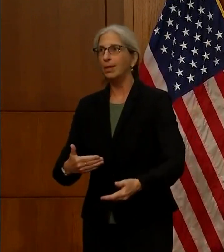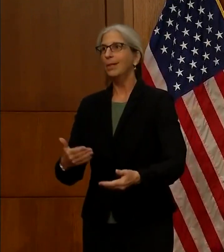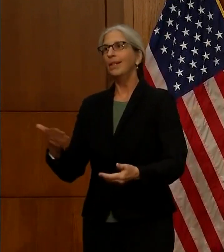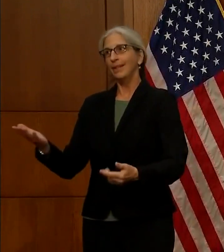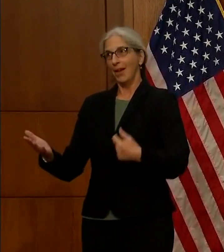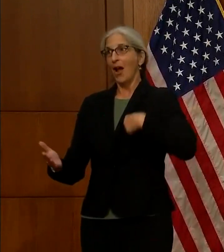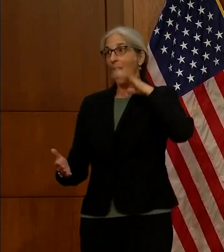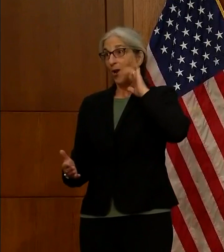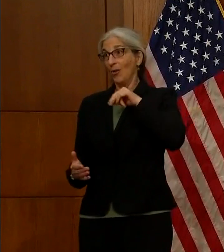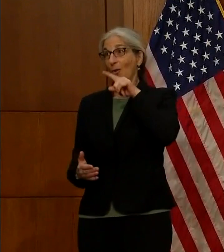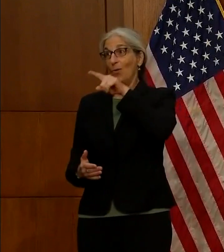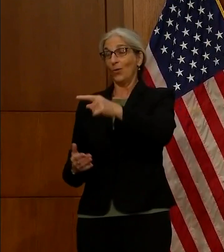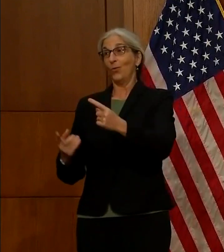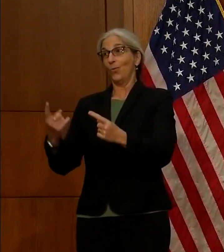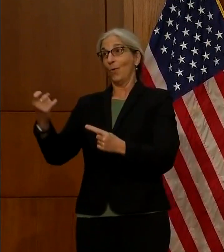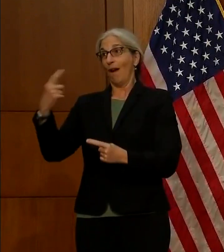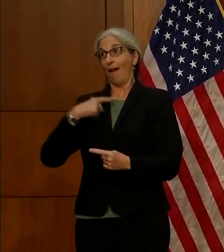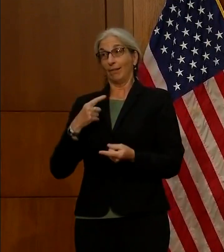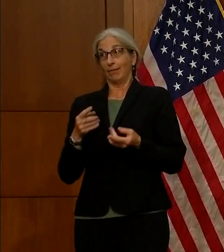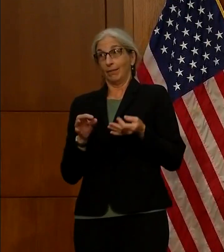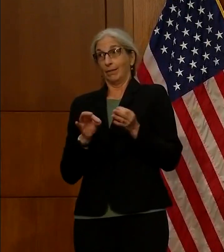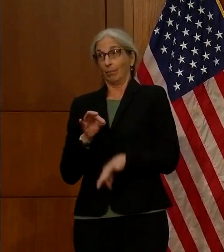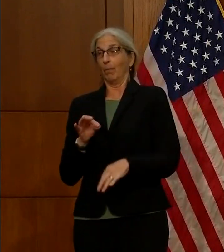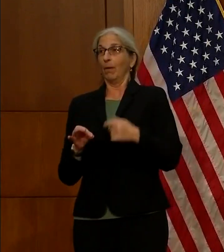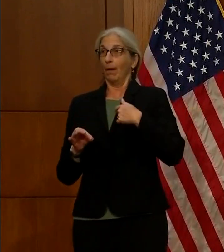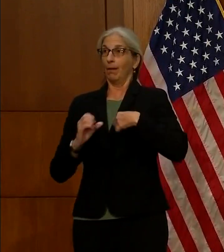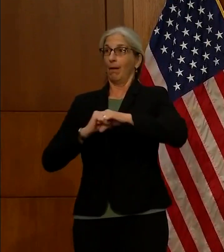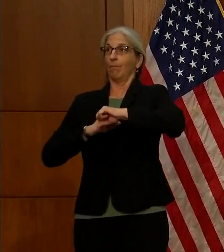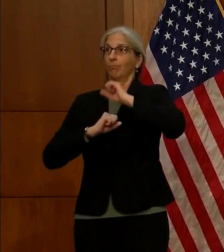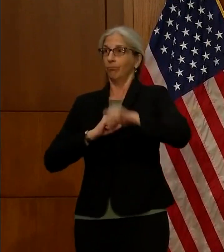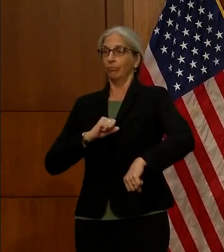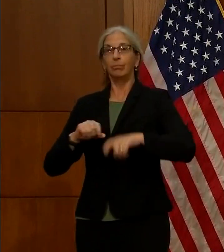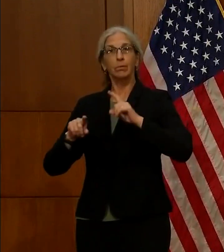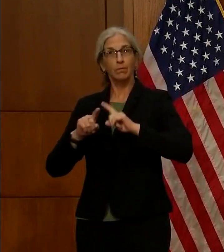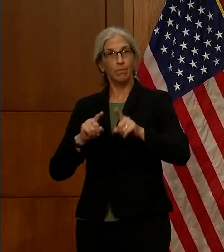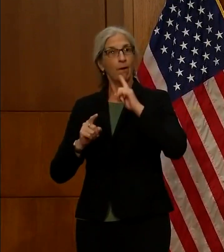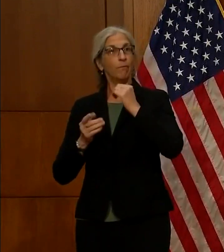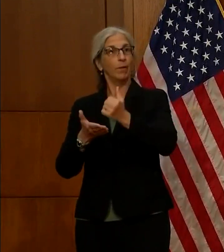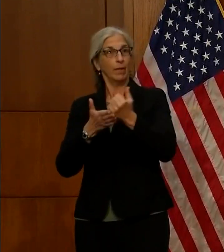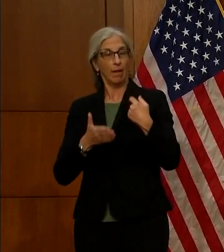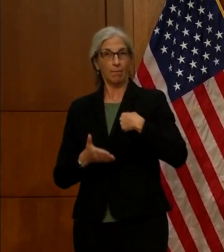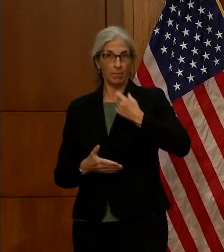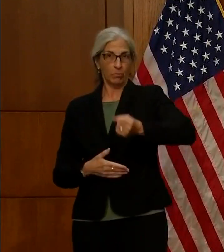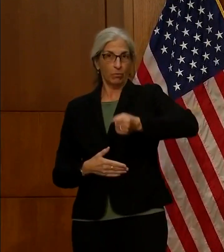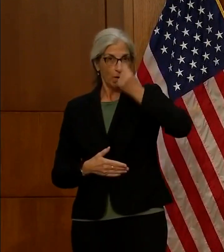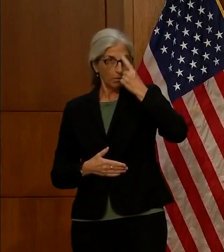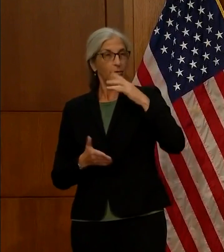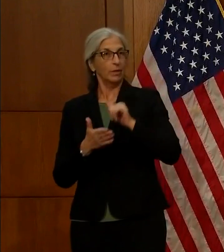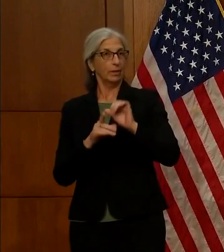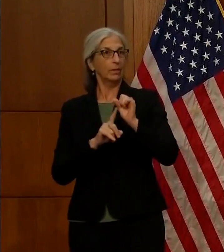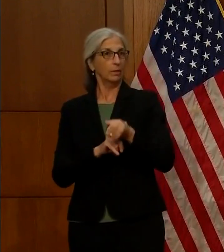MOVE FORWARD SO THAT'S A LONG WINDED ANSWER TO YOUR QUESTION